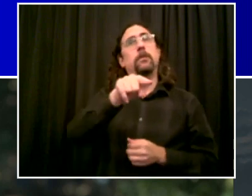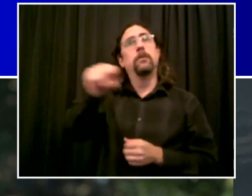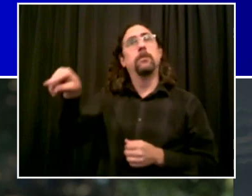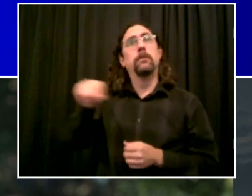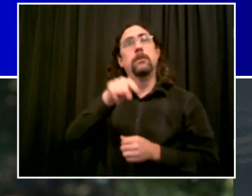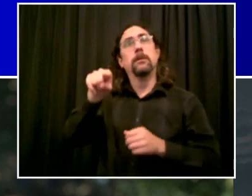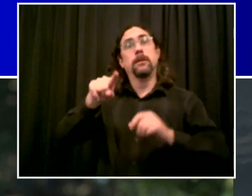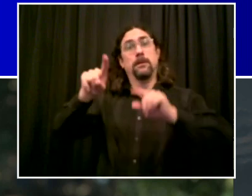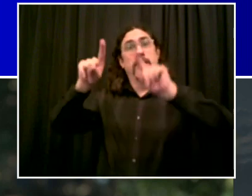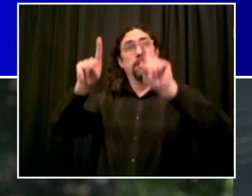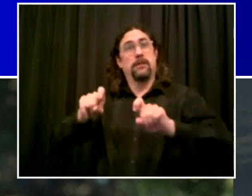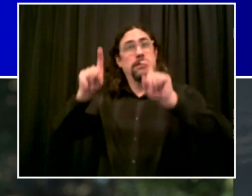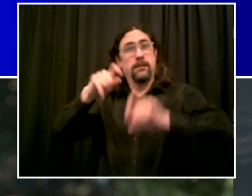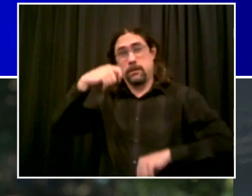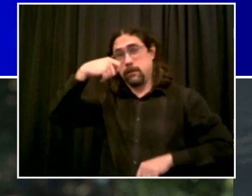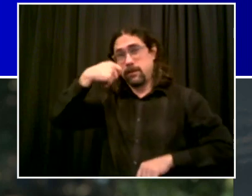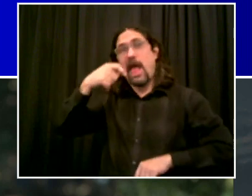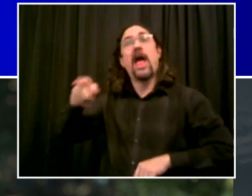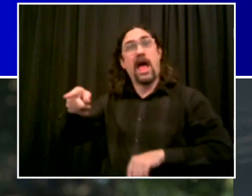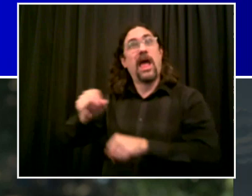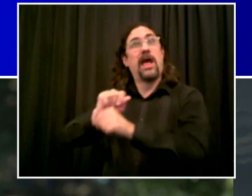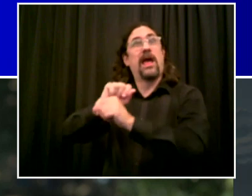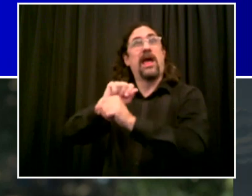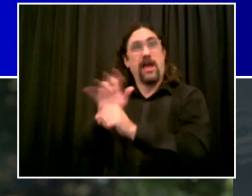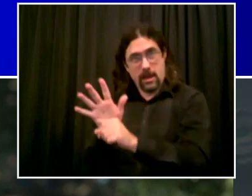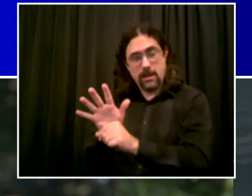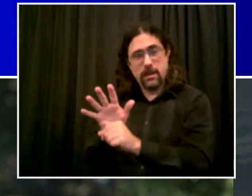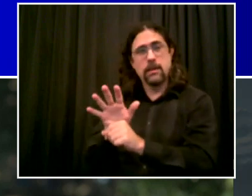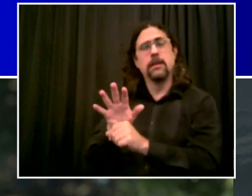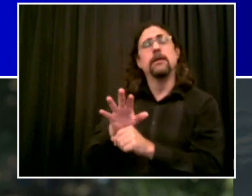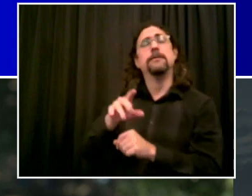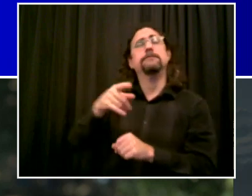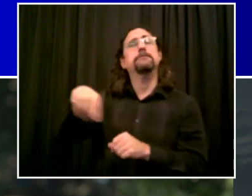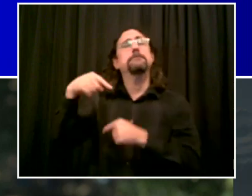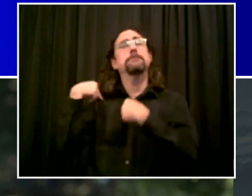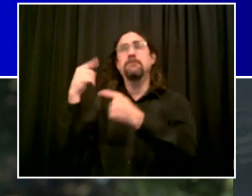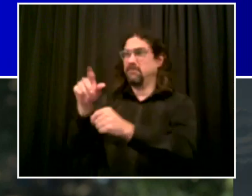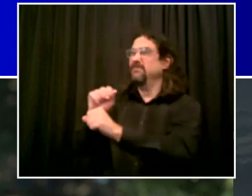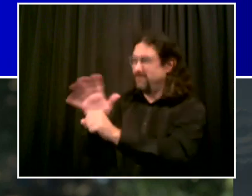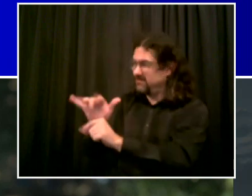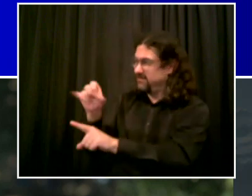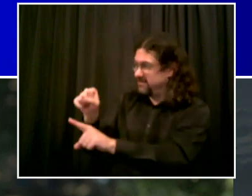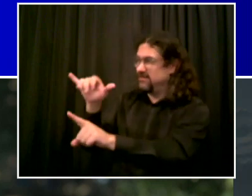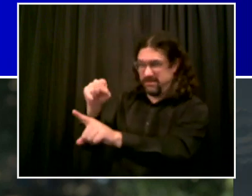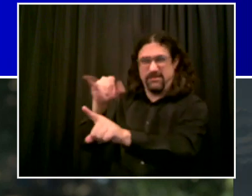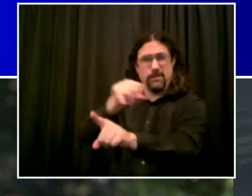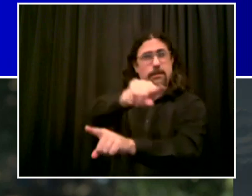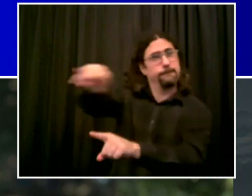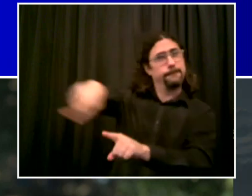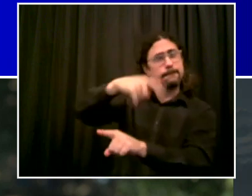OF ALL POSITIVE CASES HAVE BEEN REACHED. 5000 POTENTIAL